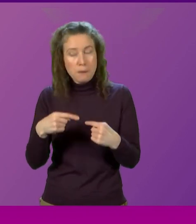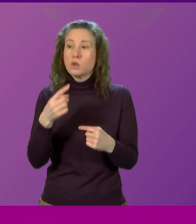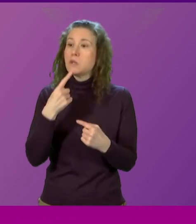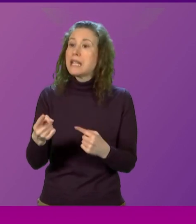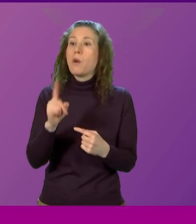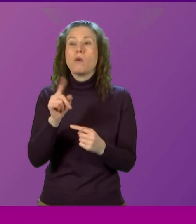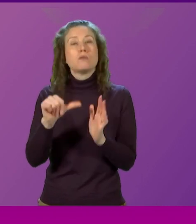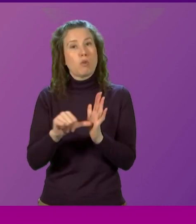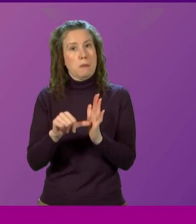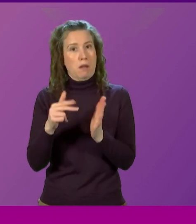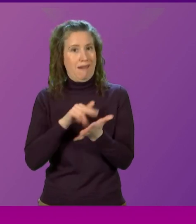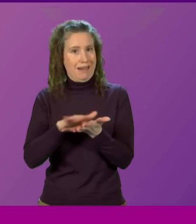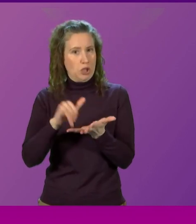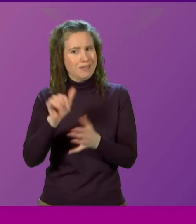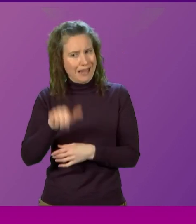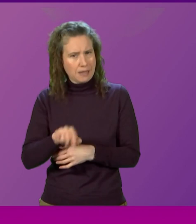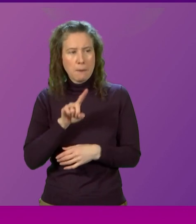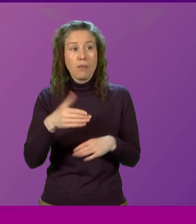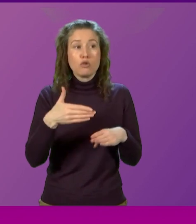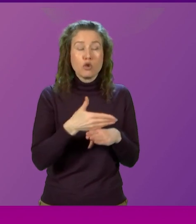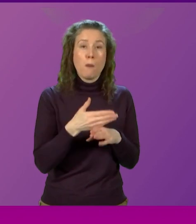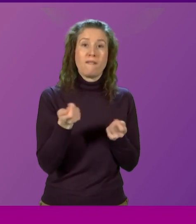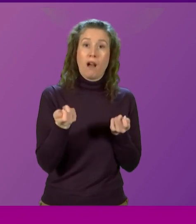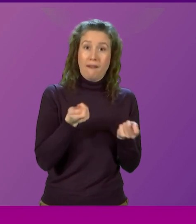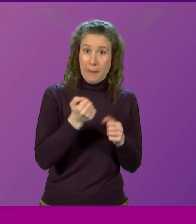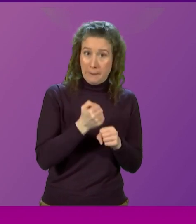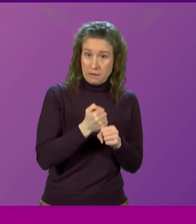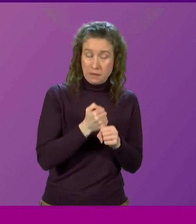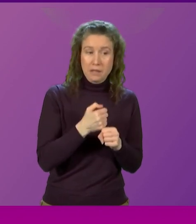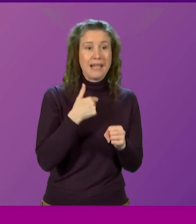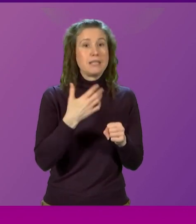health service, but the responsibility of Government is to take actions to support the